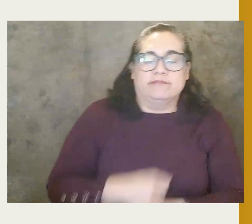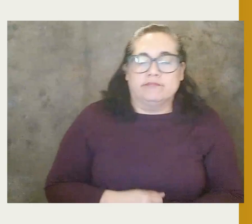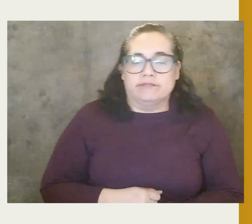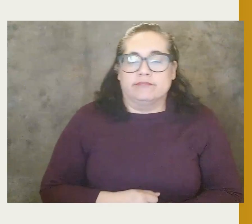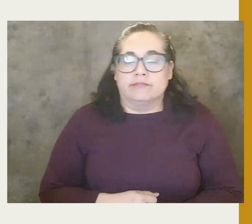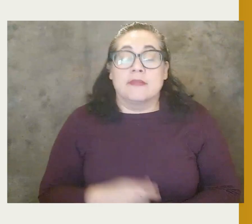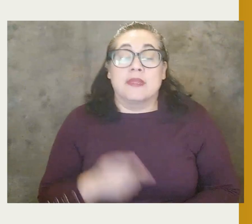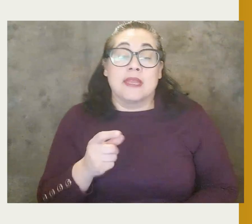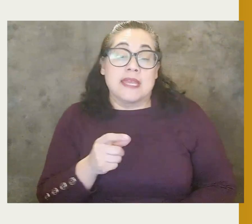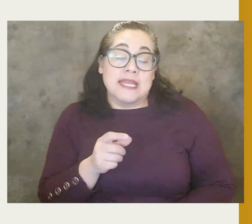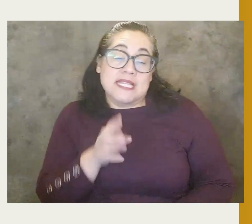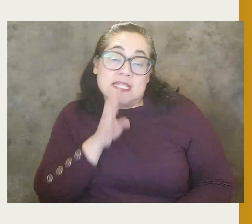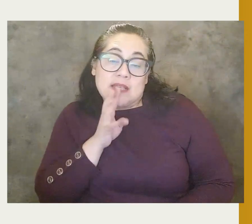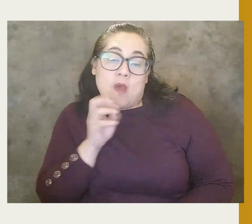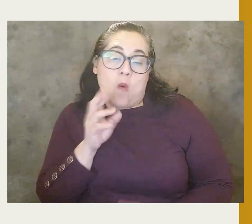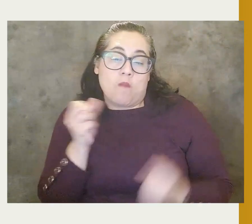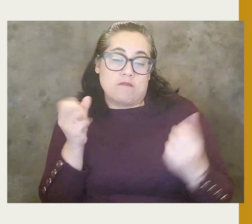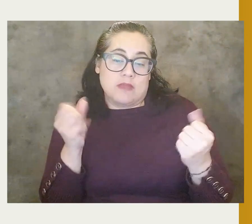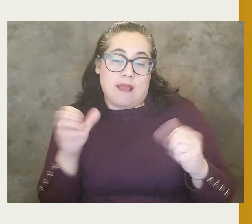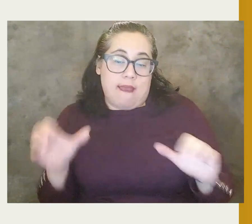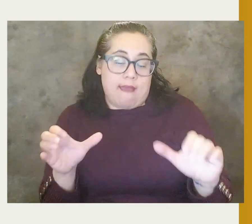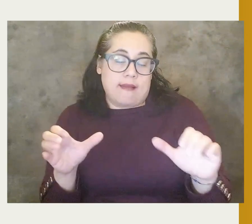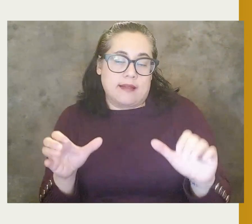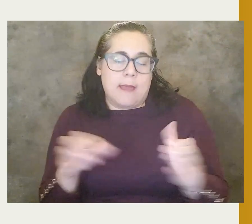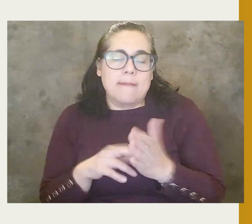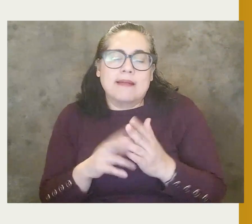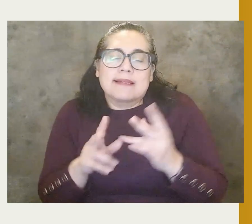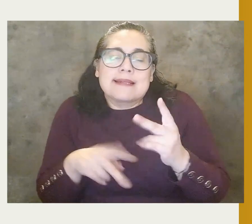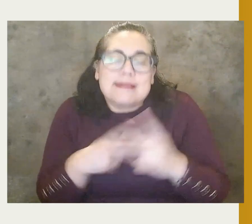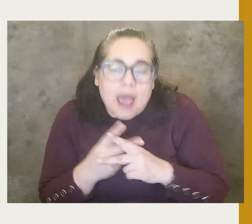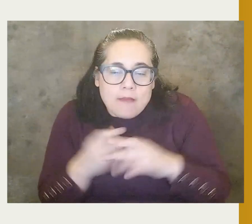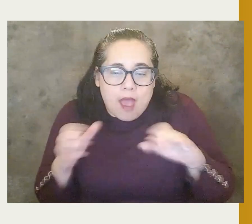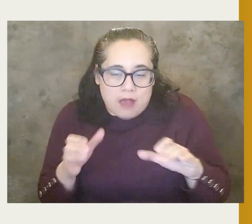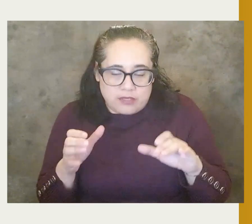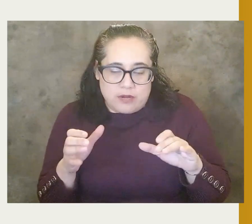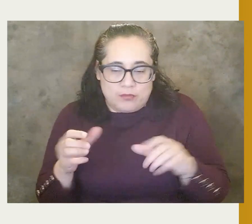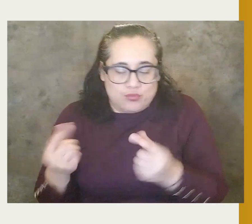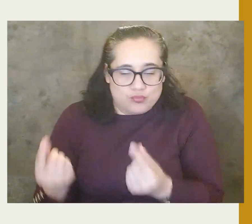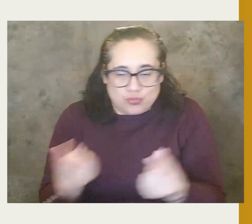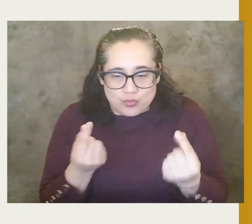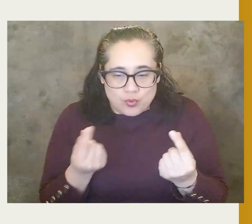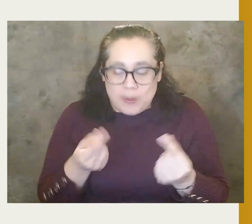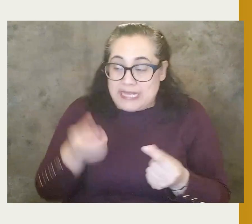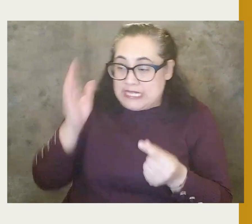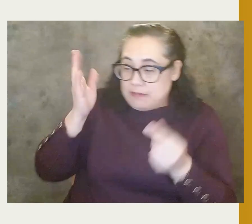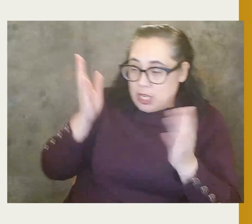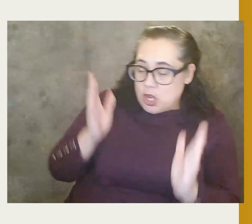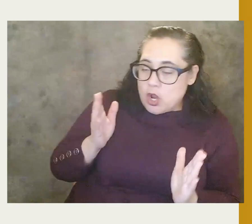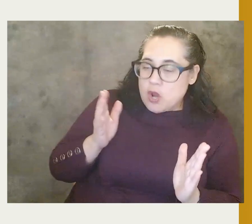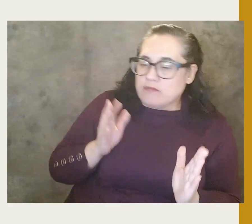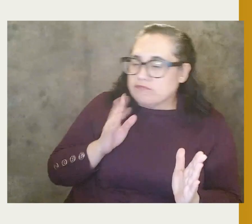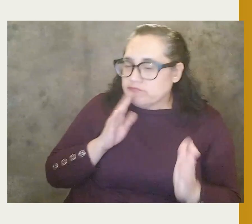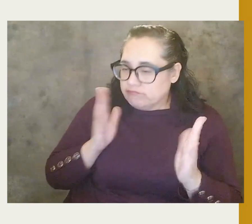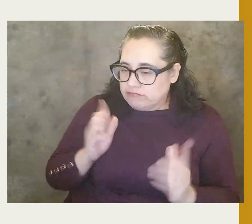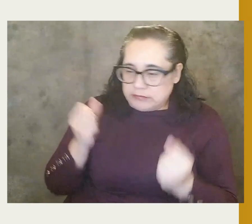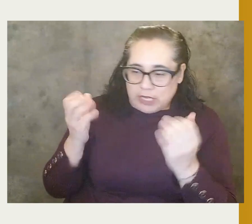A speech or sign act is the type of action performed by a ... speaker or signer through communication.